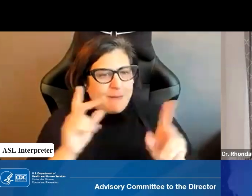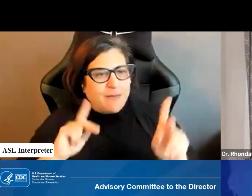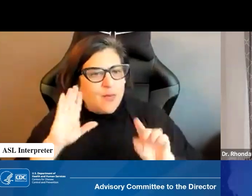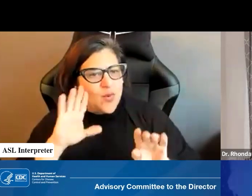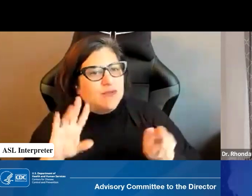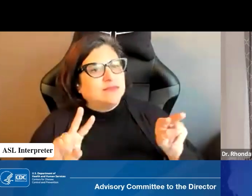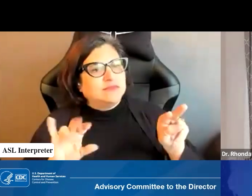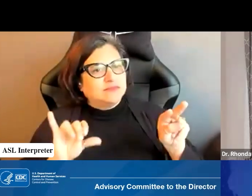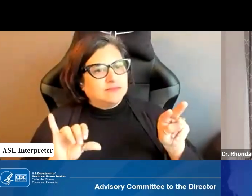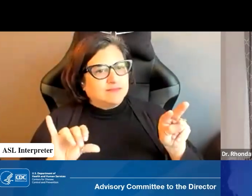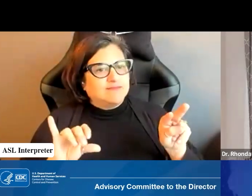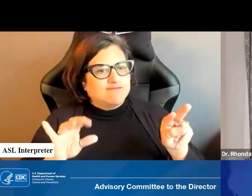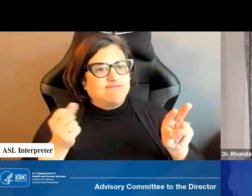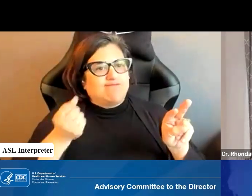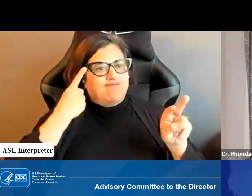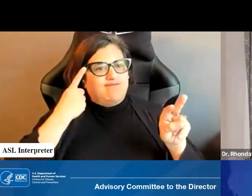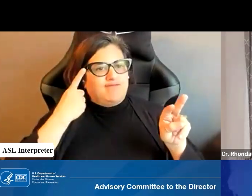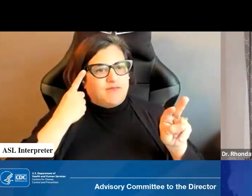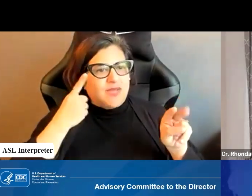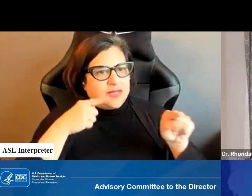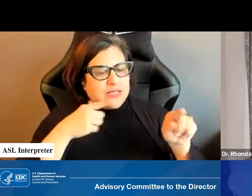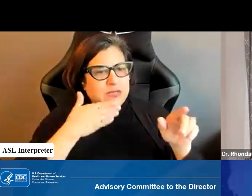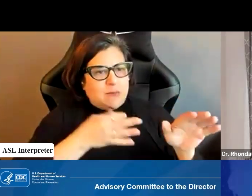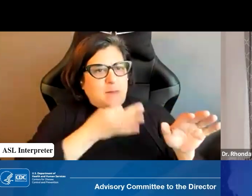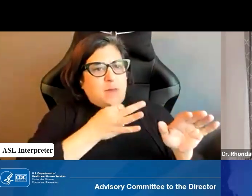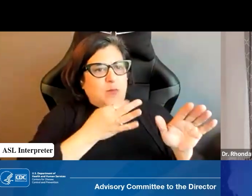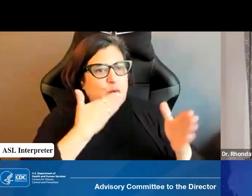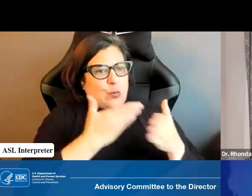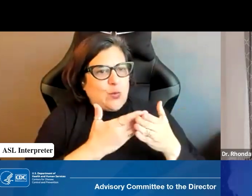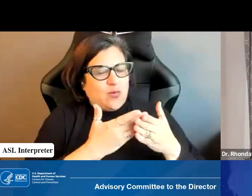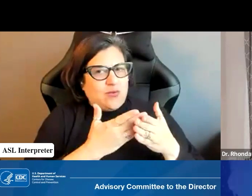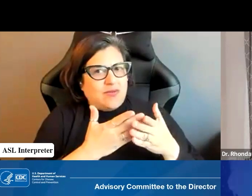I think everyone I've discussed to you and it was just a common person in Texas or a provider,